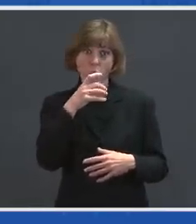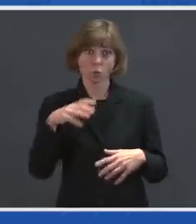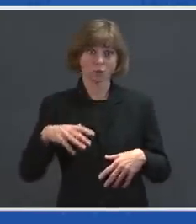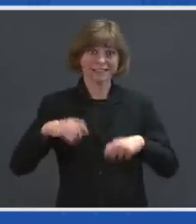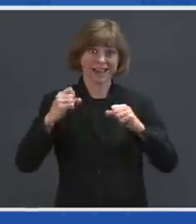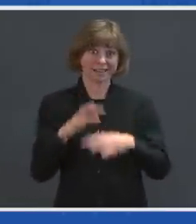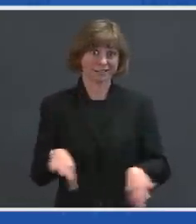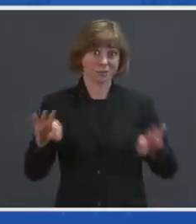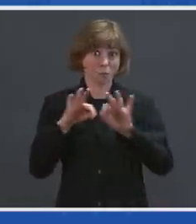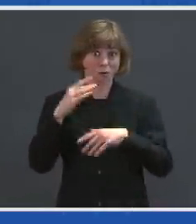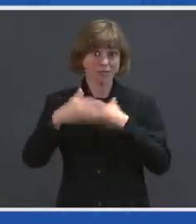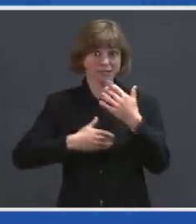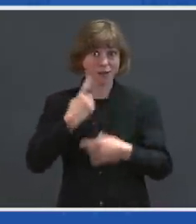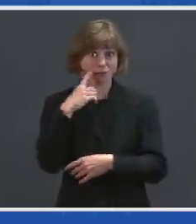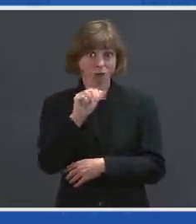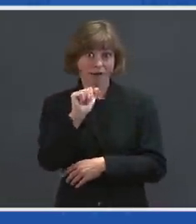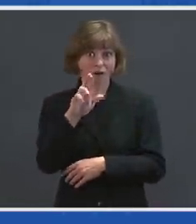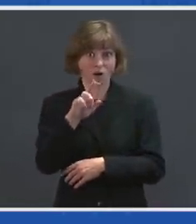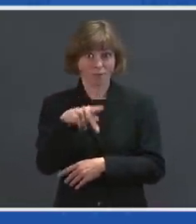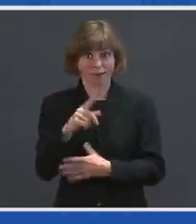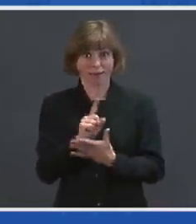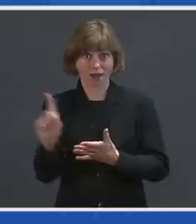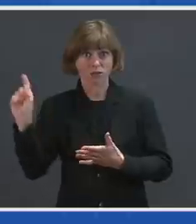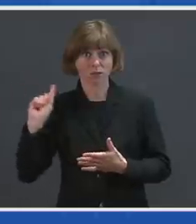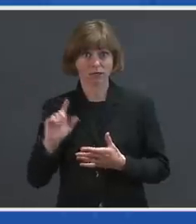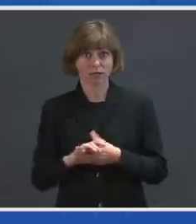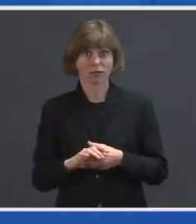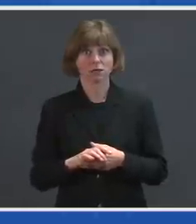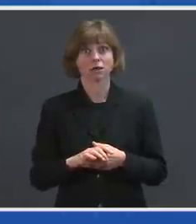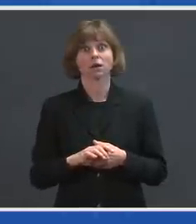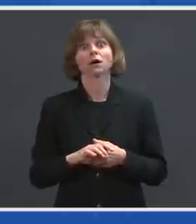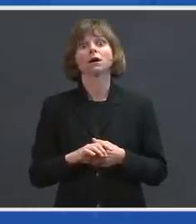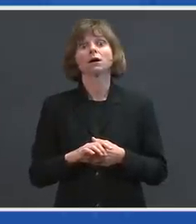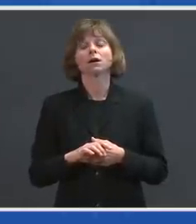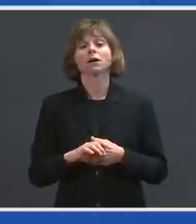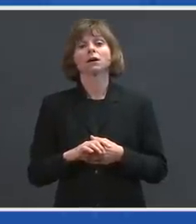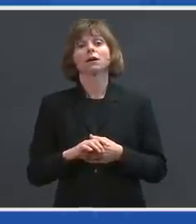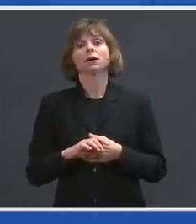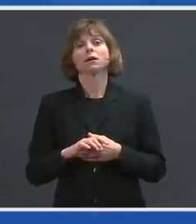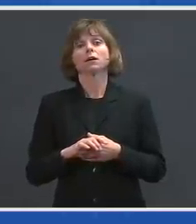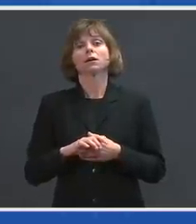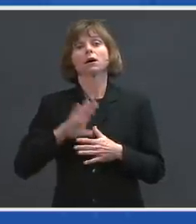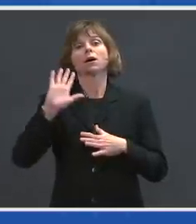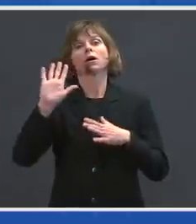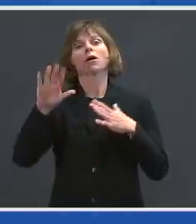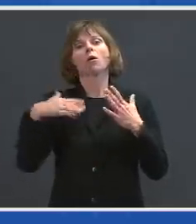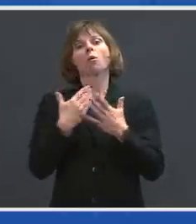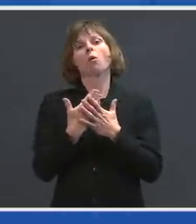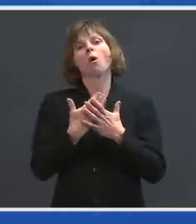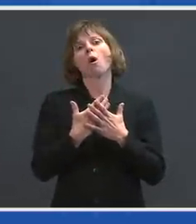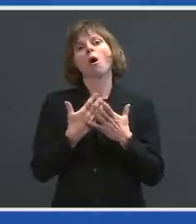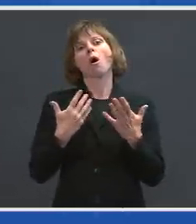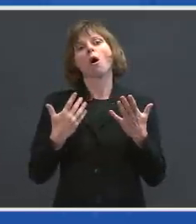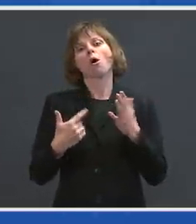in the American Rescue Plan last week. You all showed, at a time when the American people are depending on us --